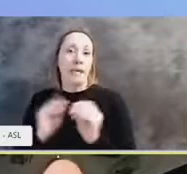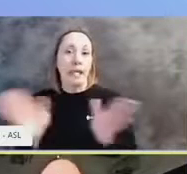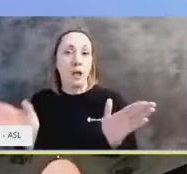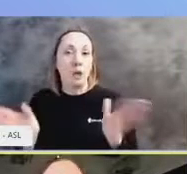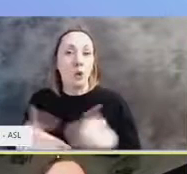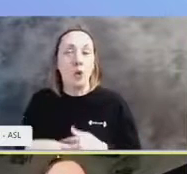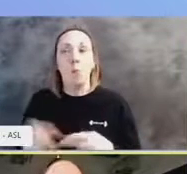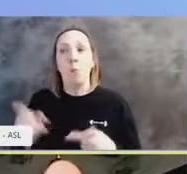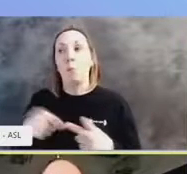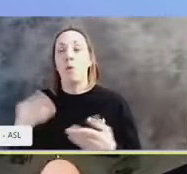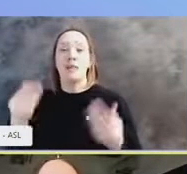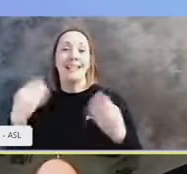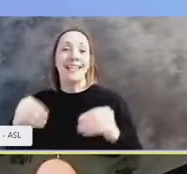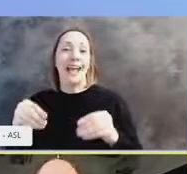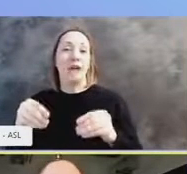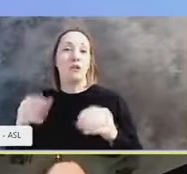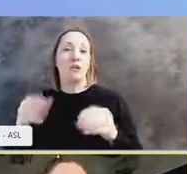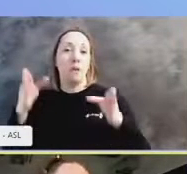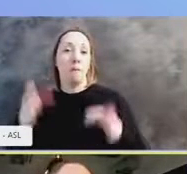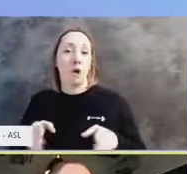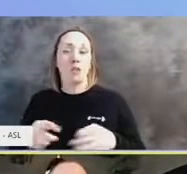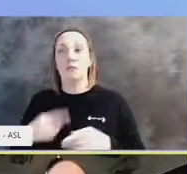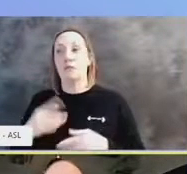public speaker somebody gives a presentation in a meeting